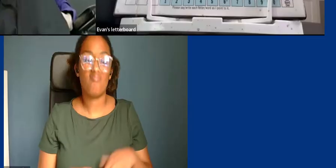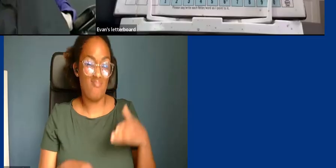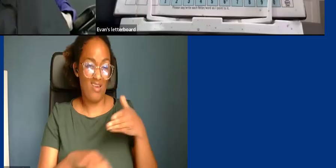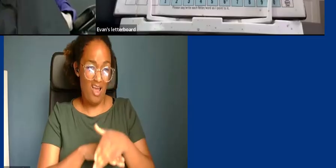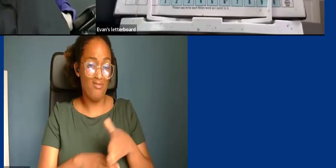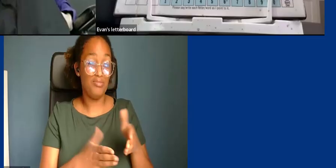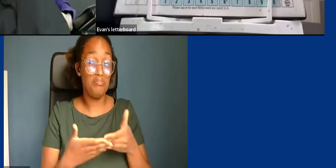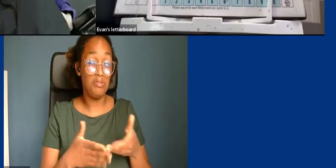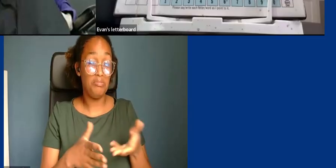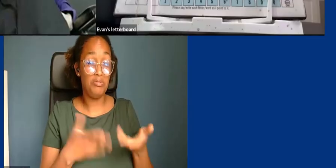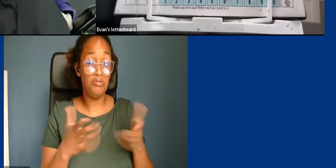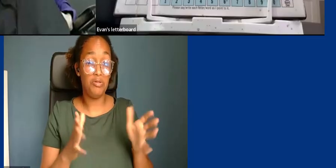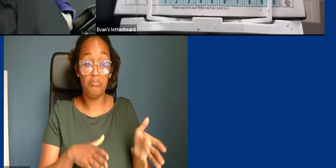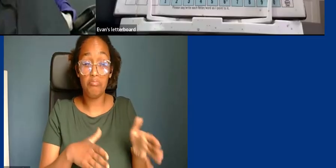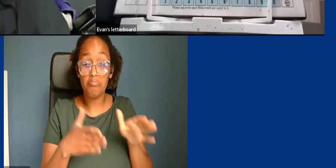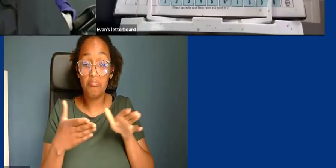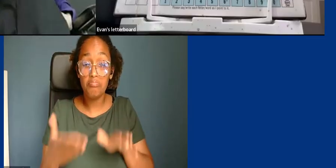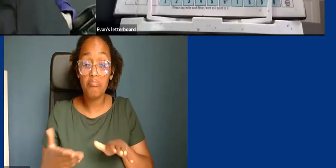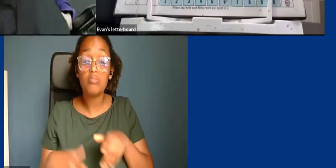instead of trying to get pregnant again.